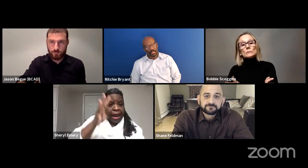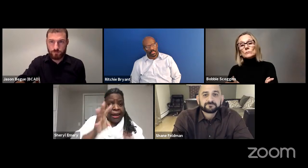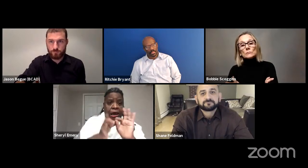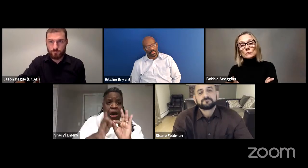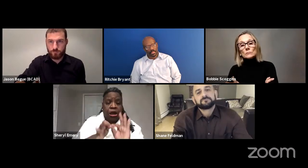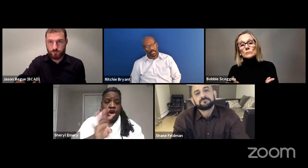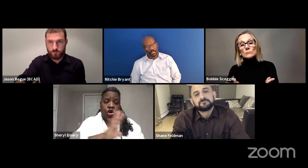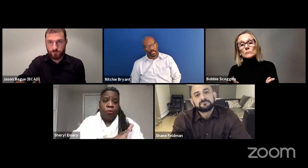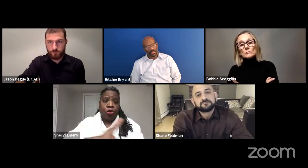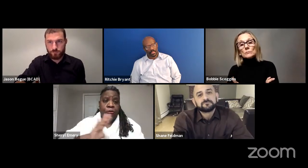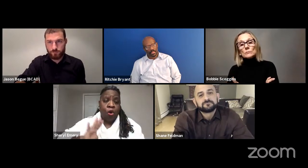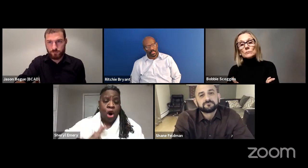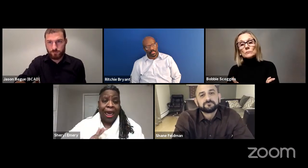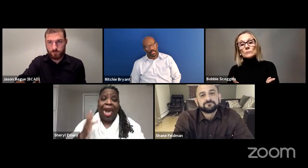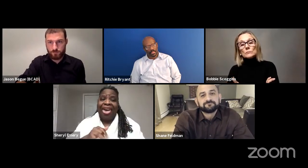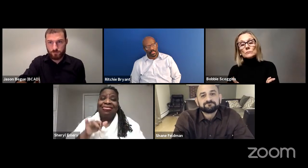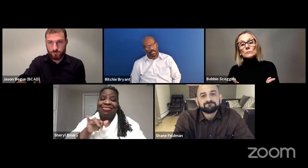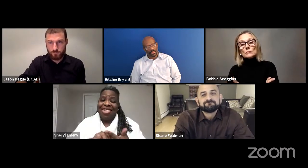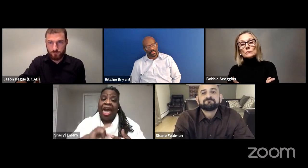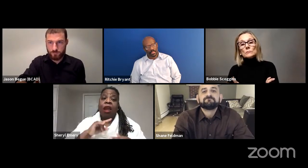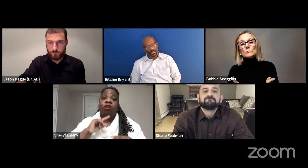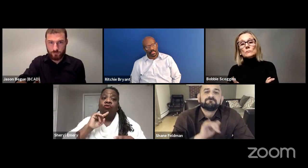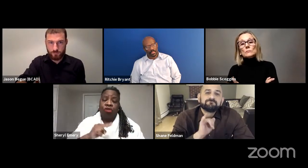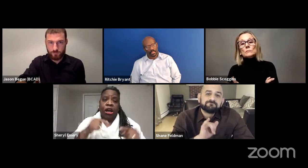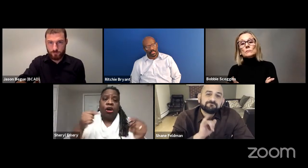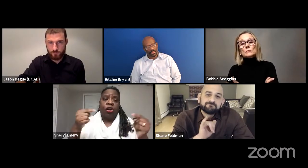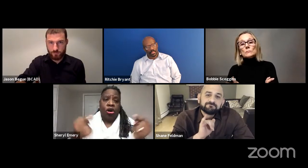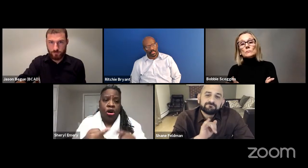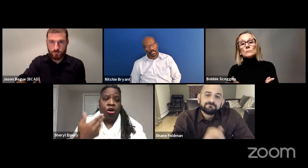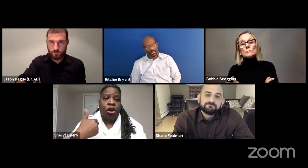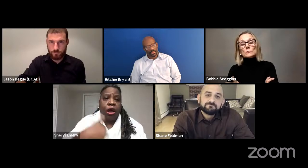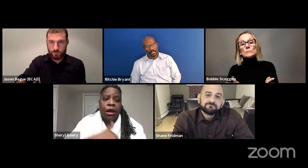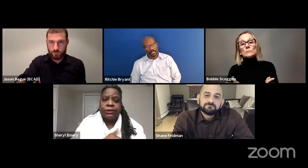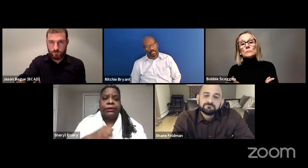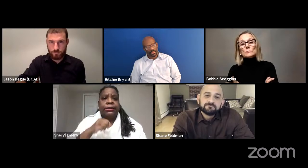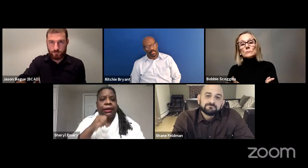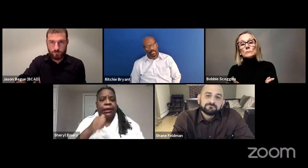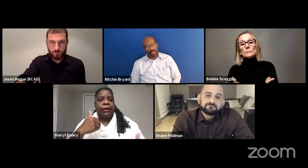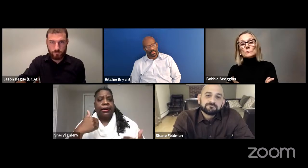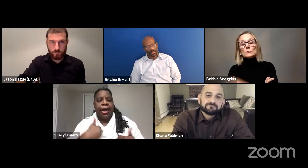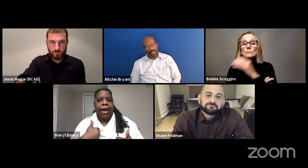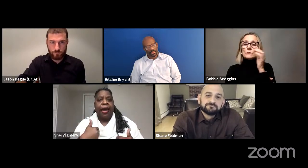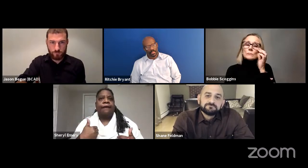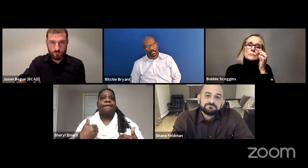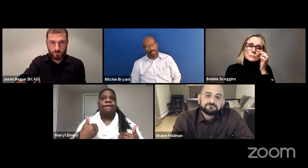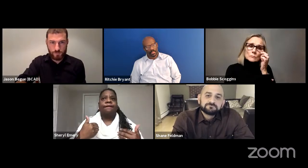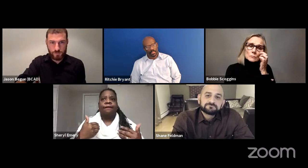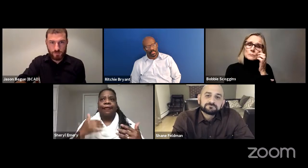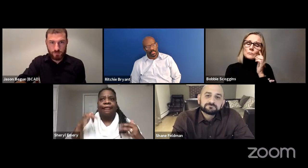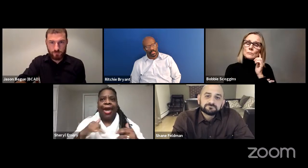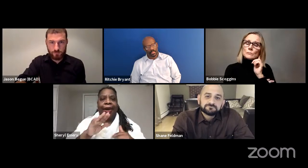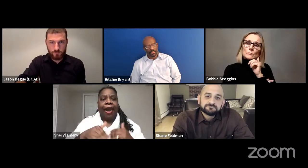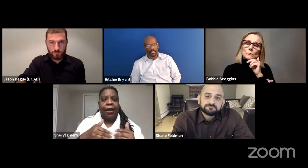made some mistakes. When we created the interpreter board at that time, it really hurt us because,